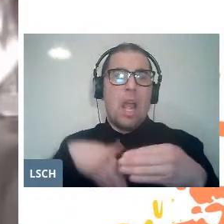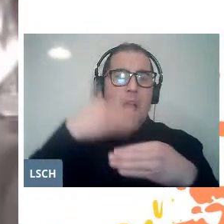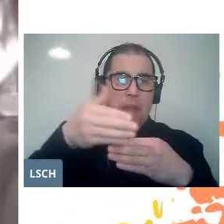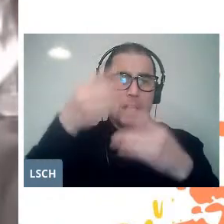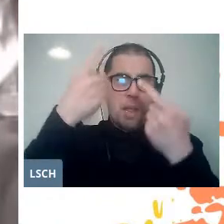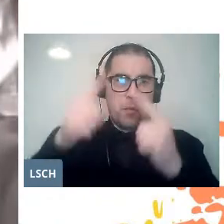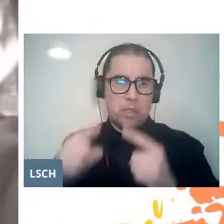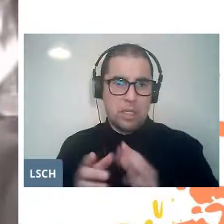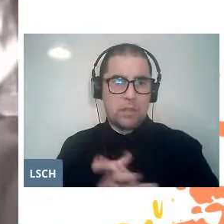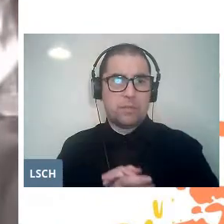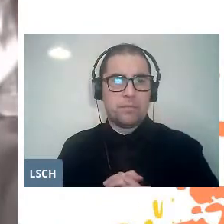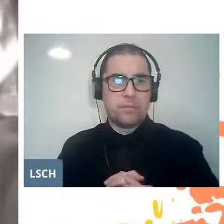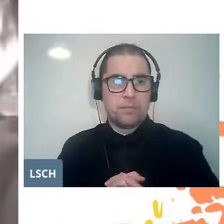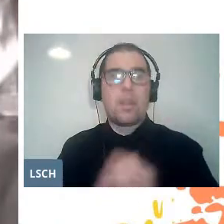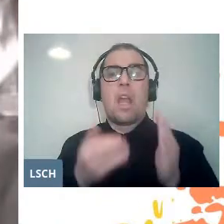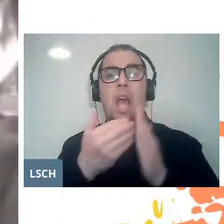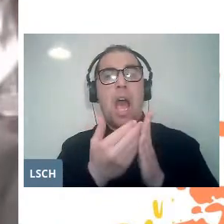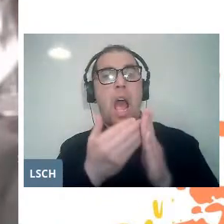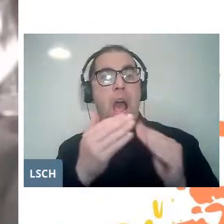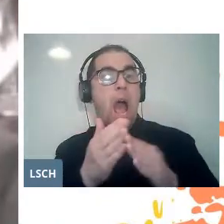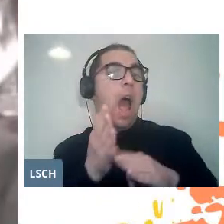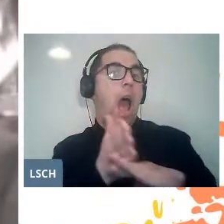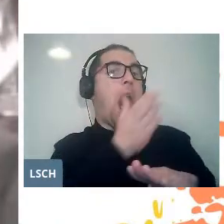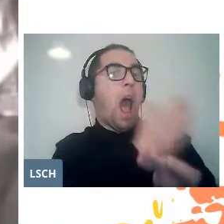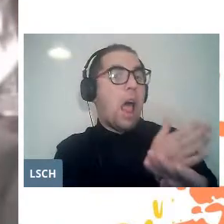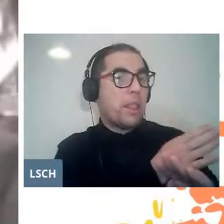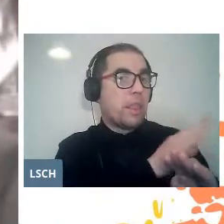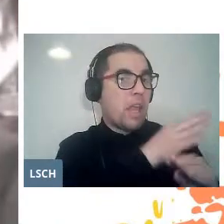distancing itself from the historical concept of pure music,